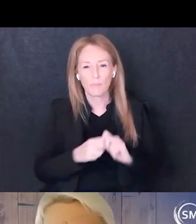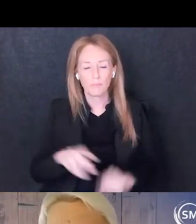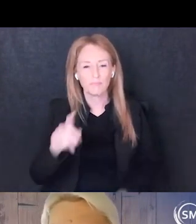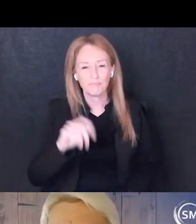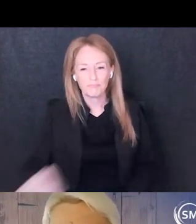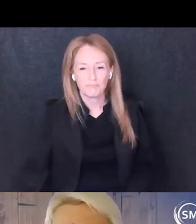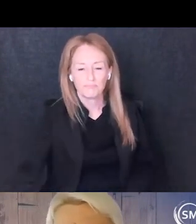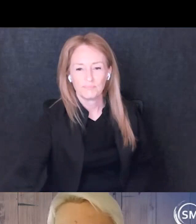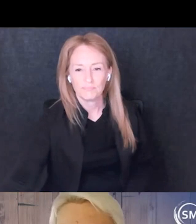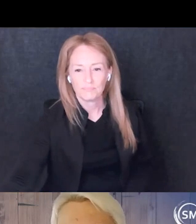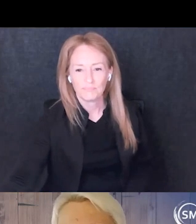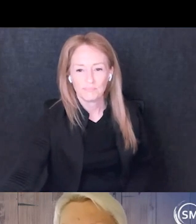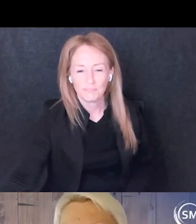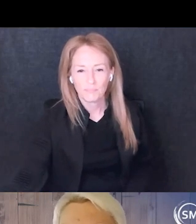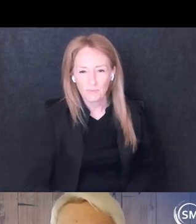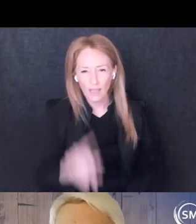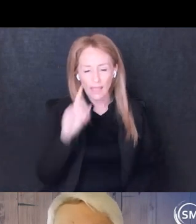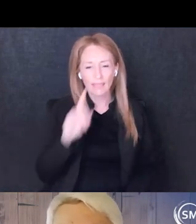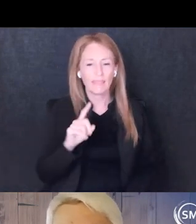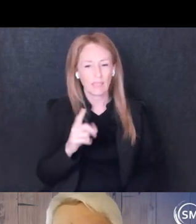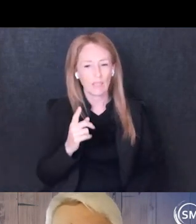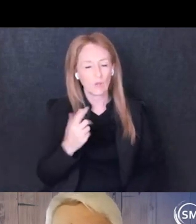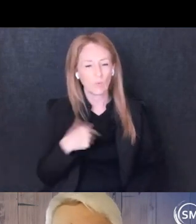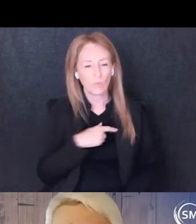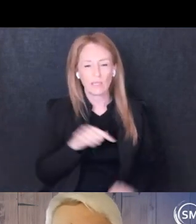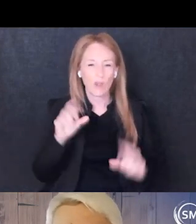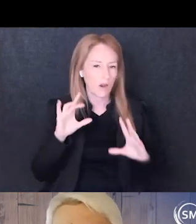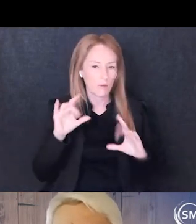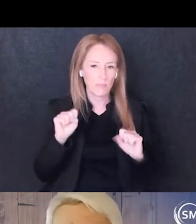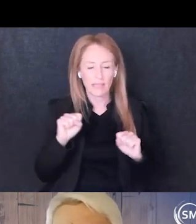I THINK WE ARE ALL REALLY AMAZED AT THE REGIONAL WORK THAT YOU ARE DOING.